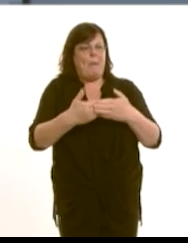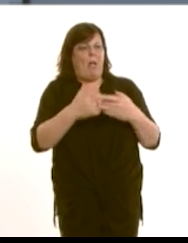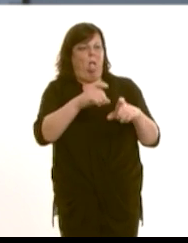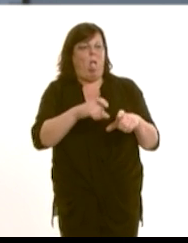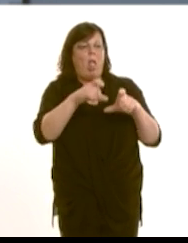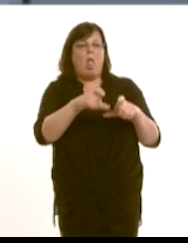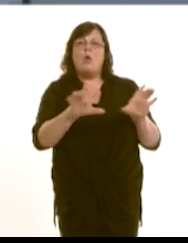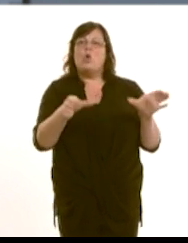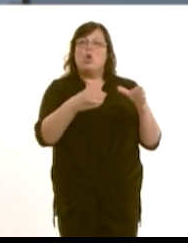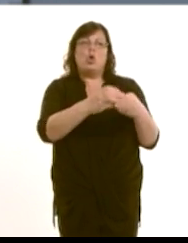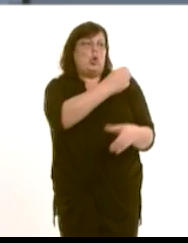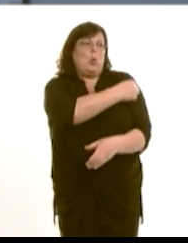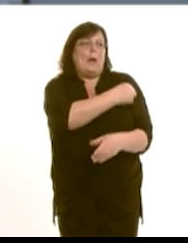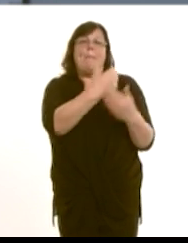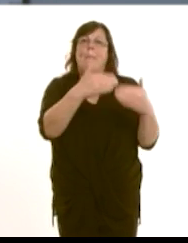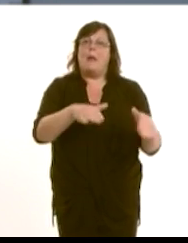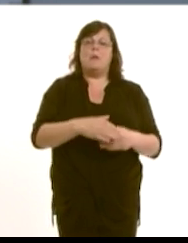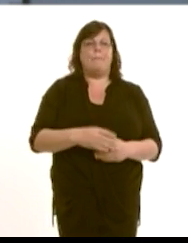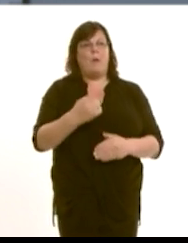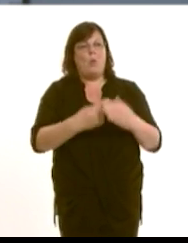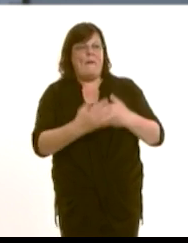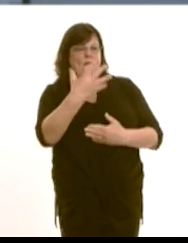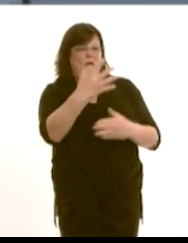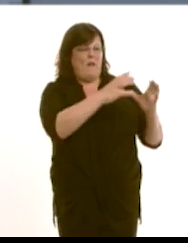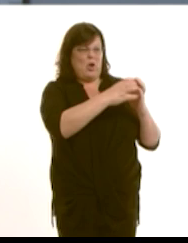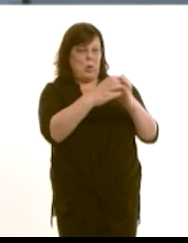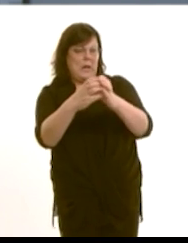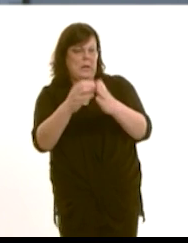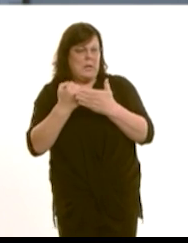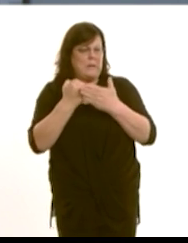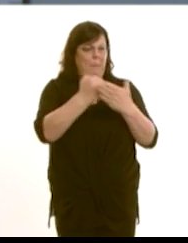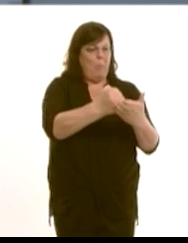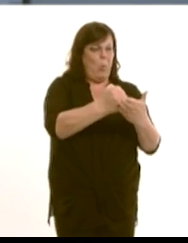Ultimately, only five of the units can actually offer support for postnatal depression.